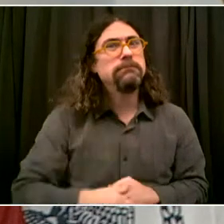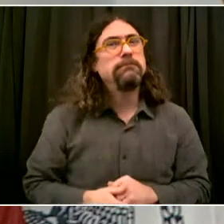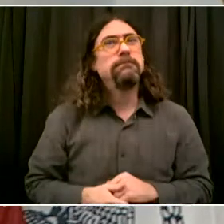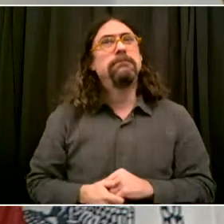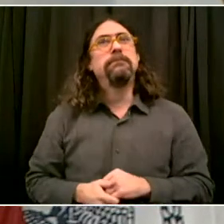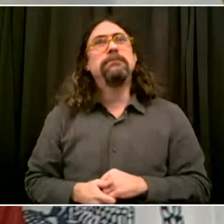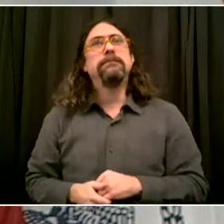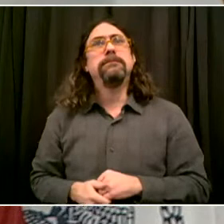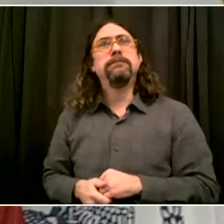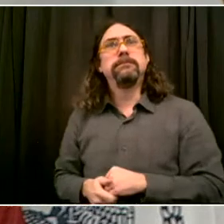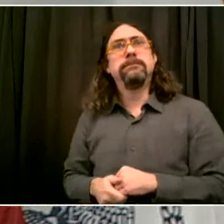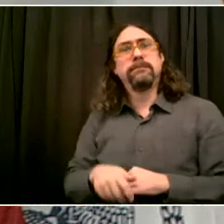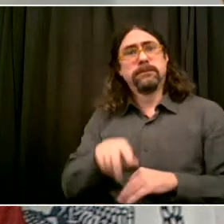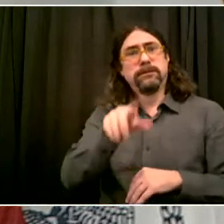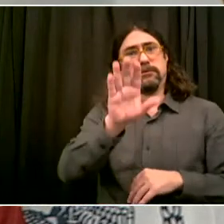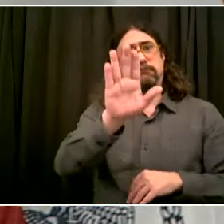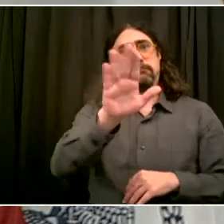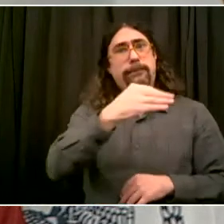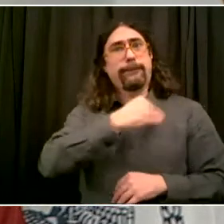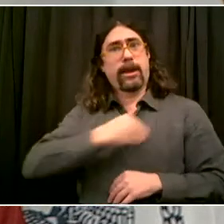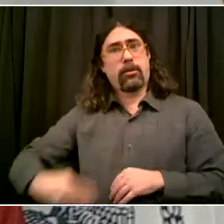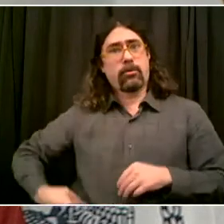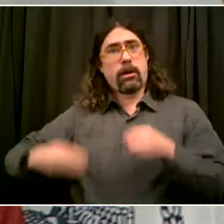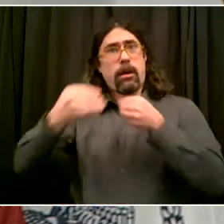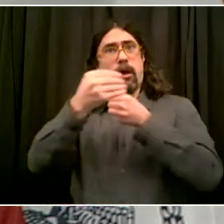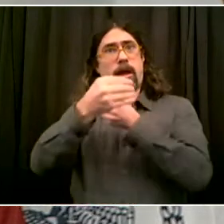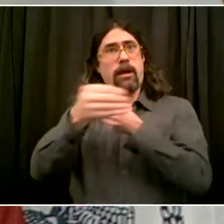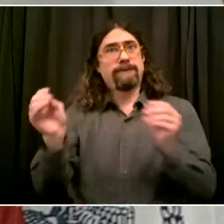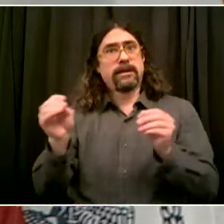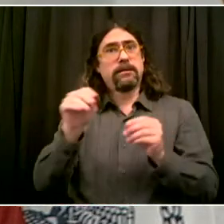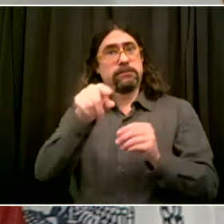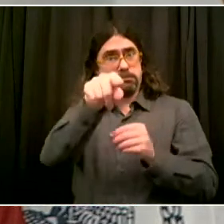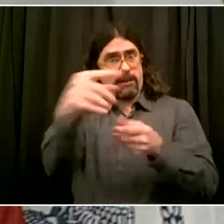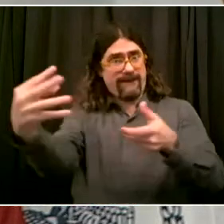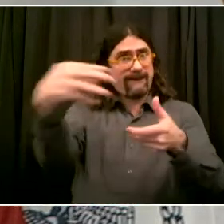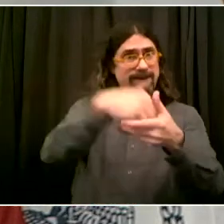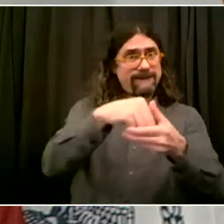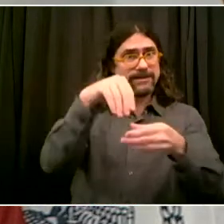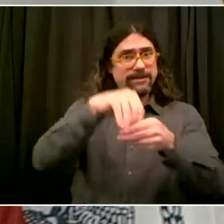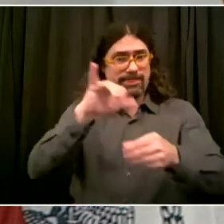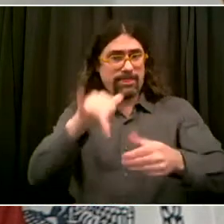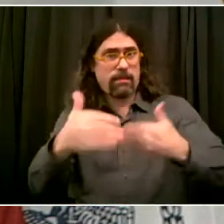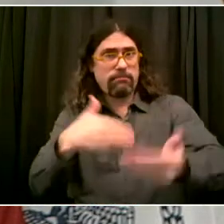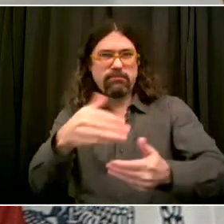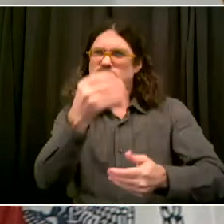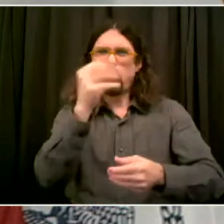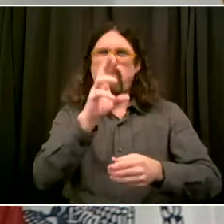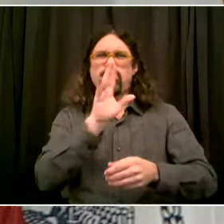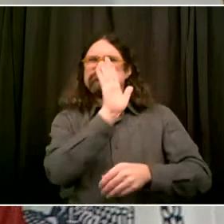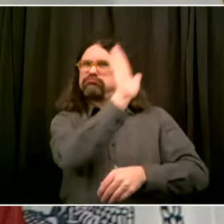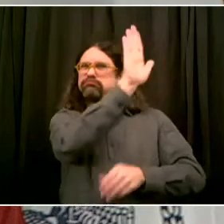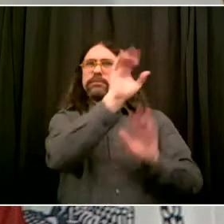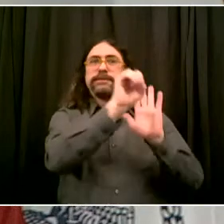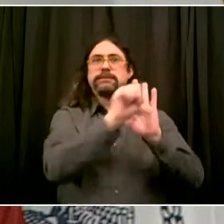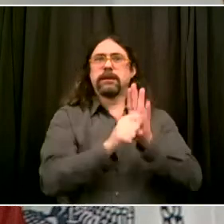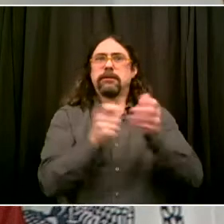ANY ROLE TO PLAY NI POTENENATILY ENACTING THAT OR IS THAT A RESPONSIBILITY SOLELY OF ETH